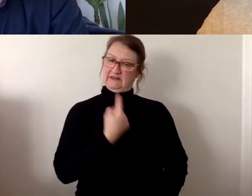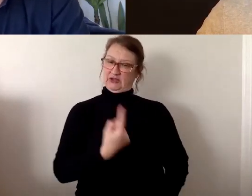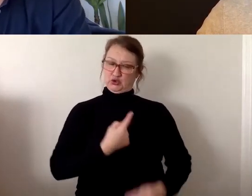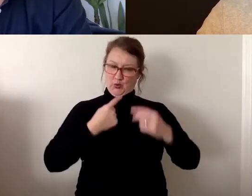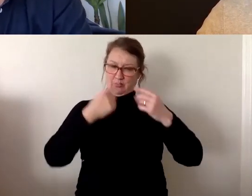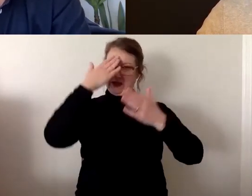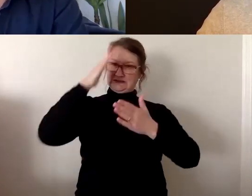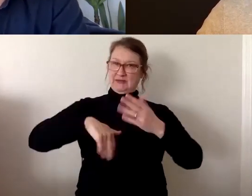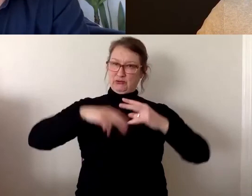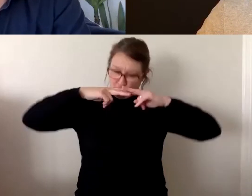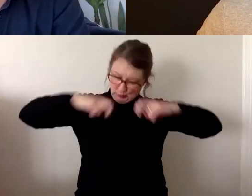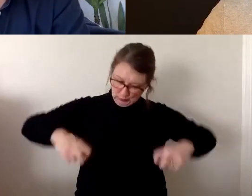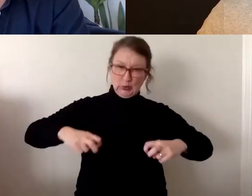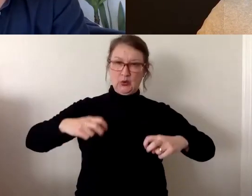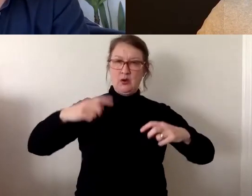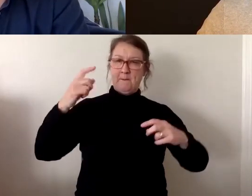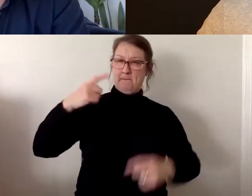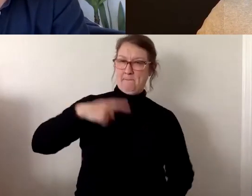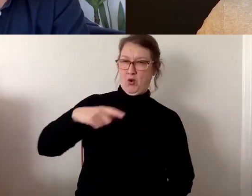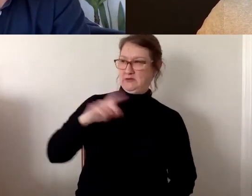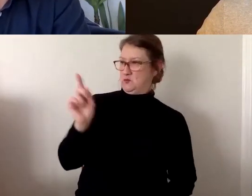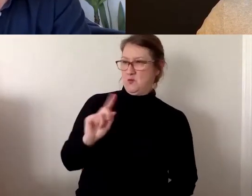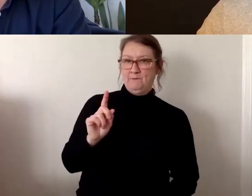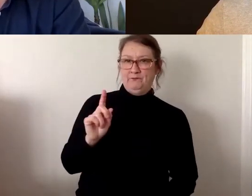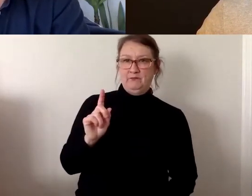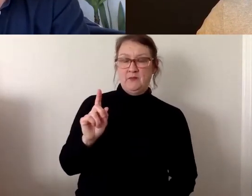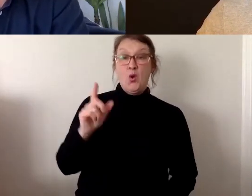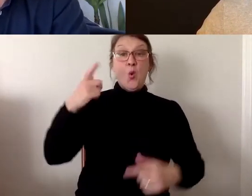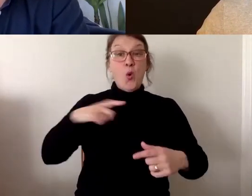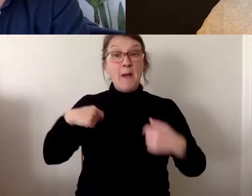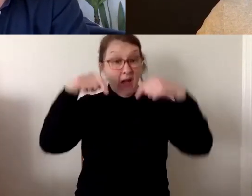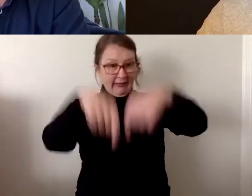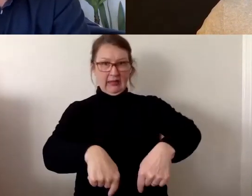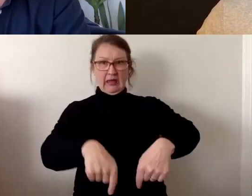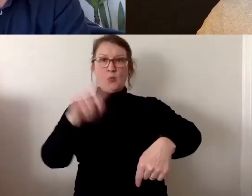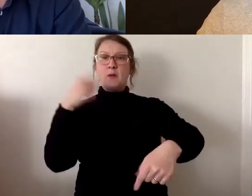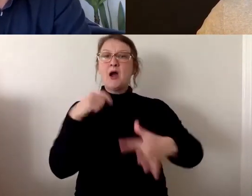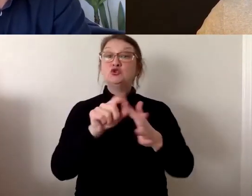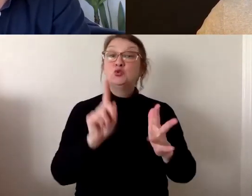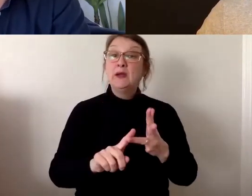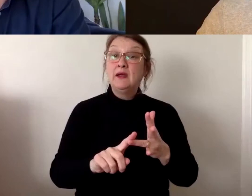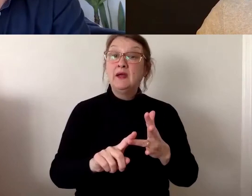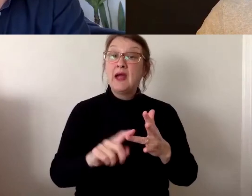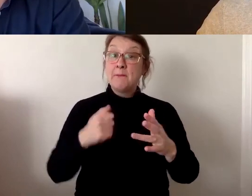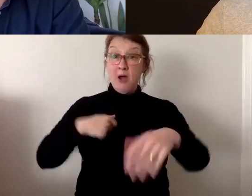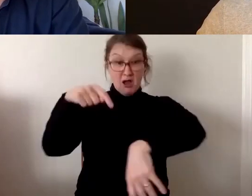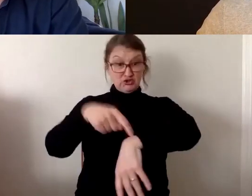is, very clearly, "Why am I here and what am I doing here, and what do I want to do with the time that I have here?"